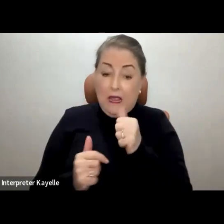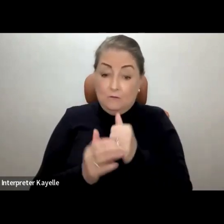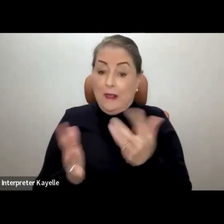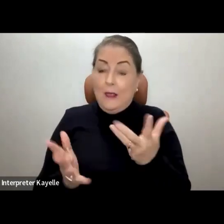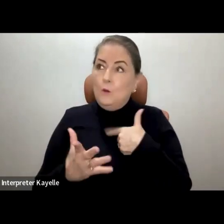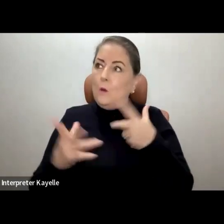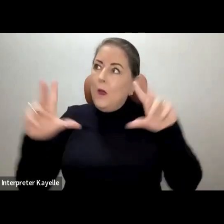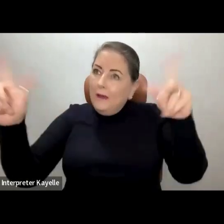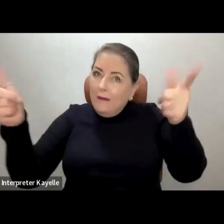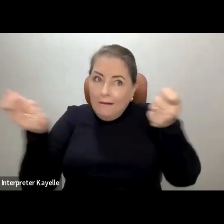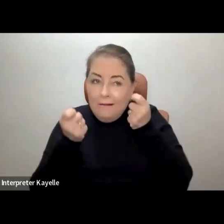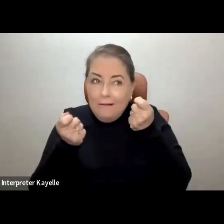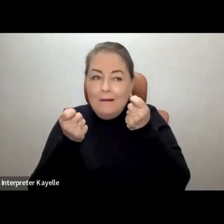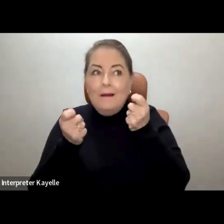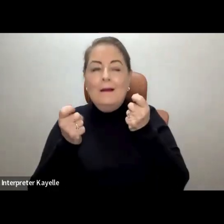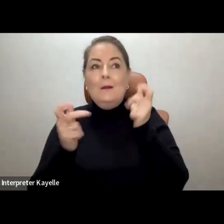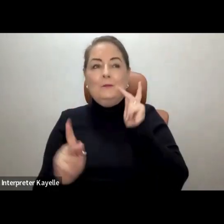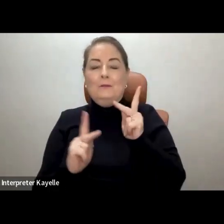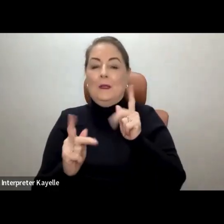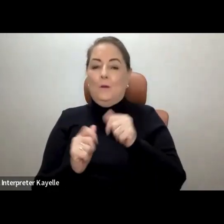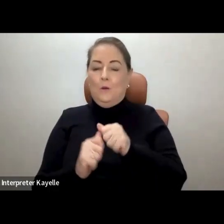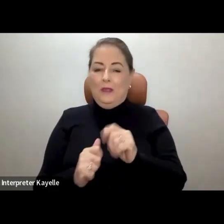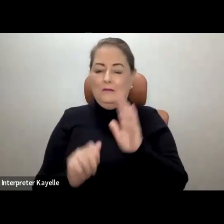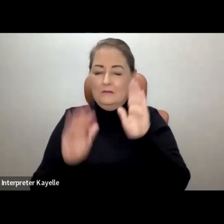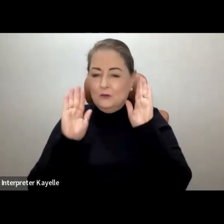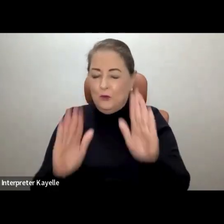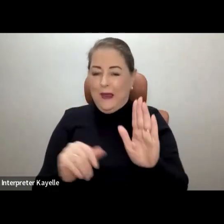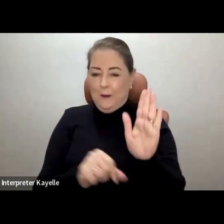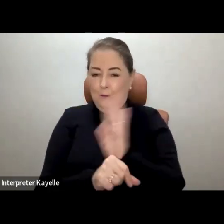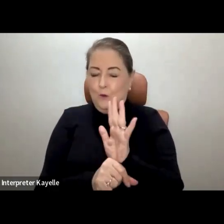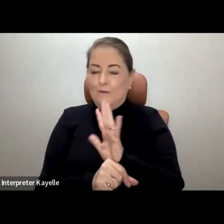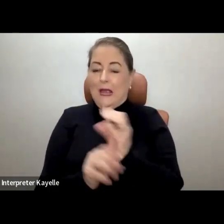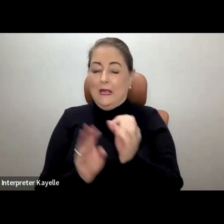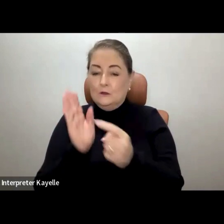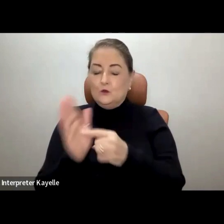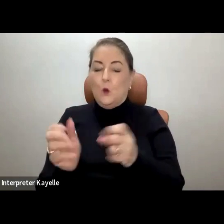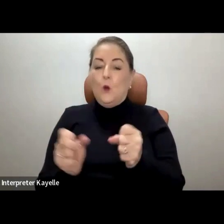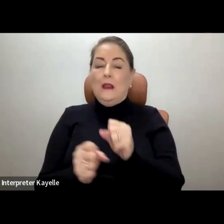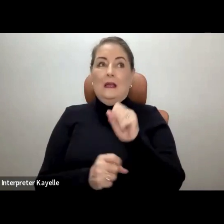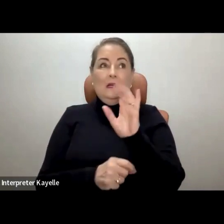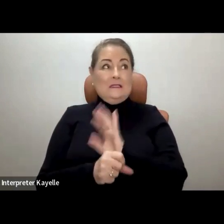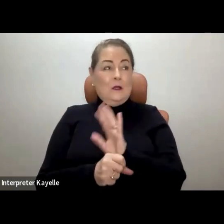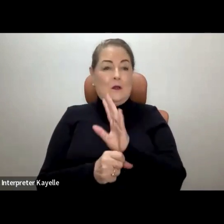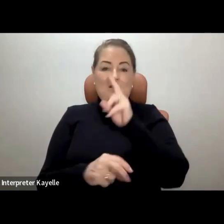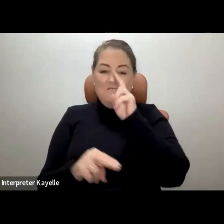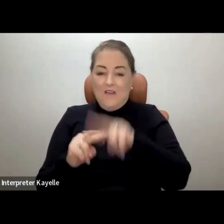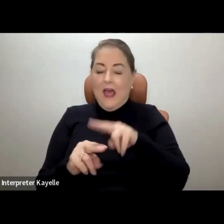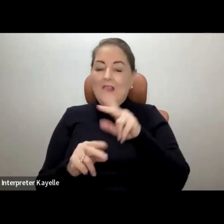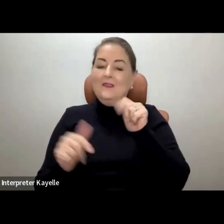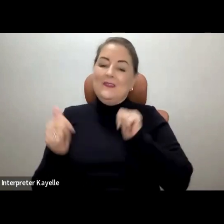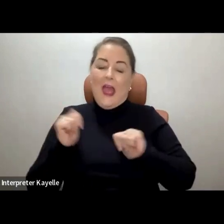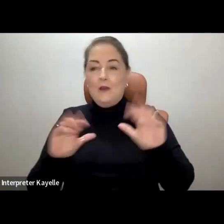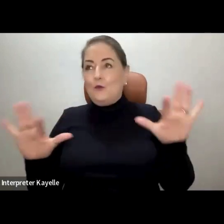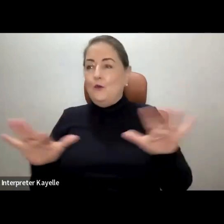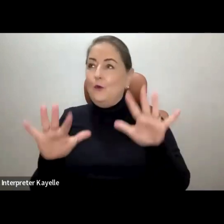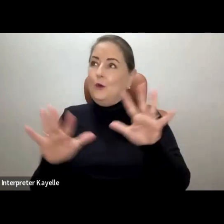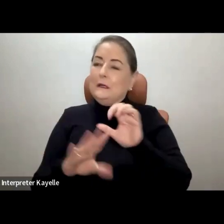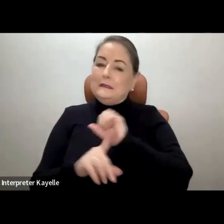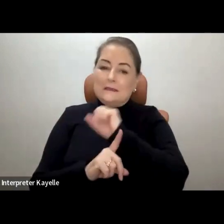the great movies. And by showing it in a cinematic way in a fun theatrical setting, and try to choose movies that will speak to